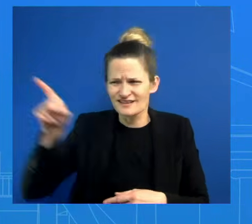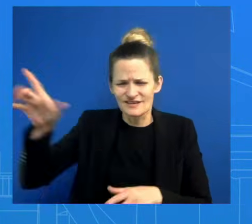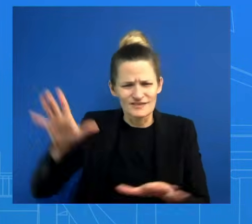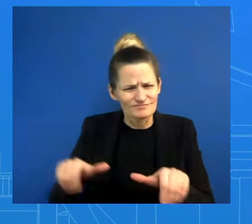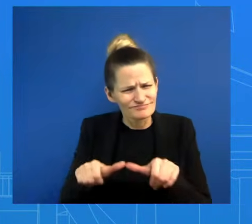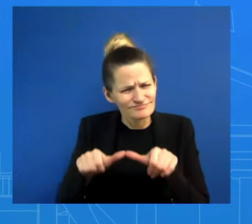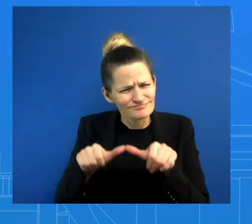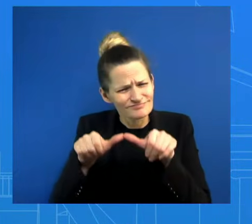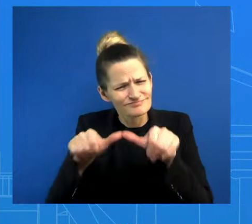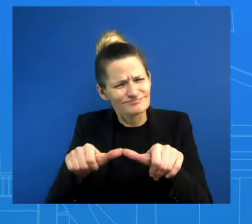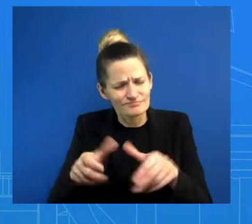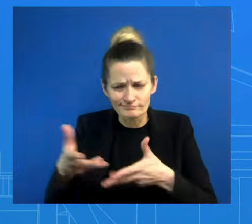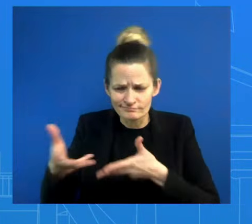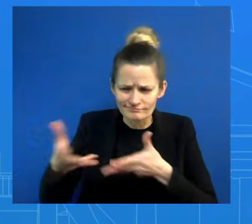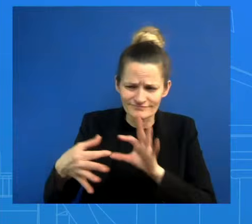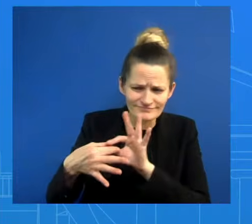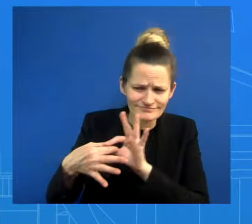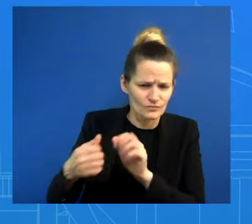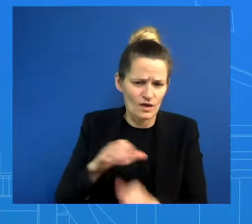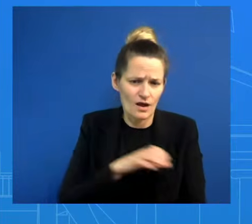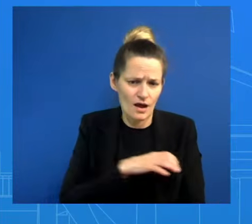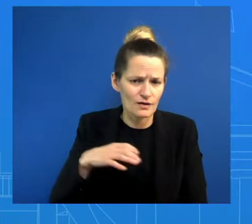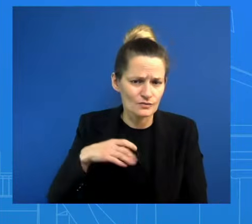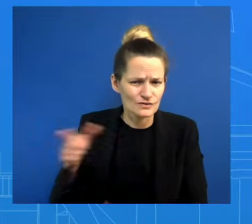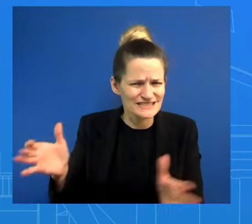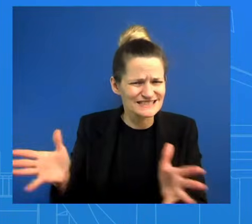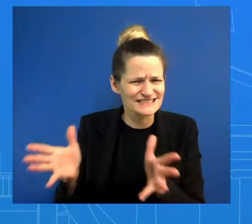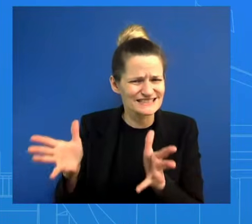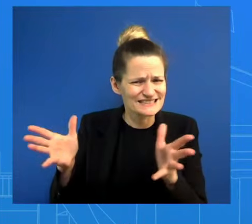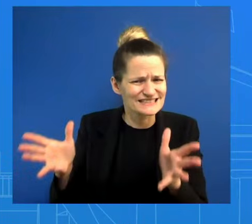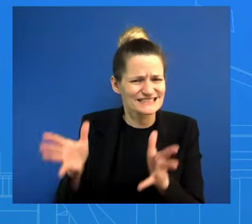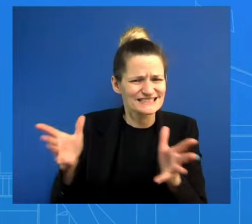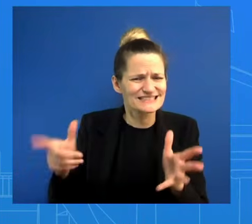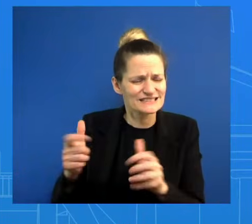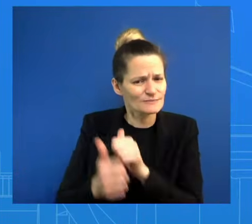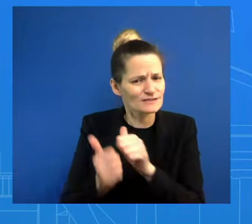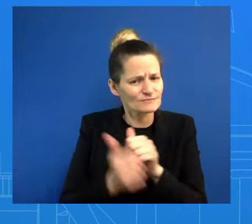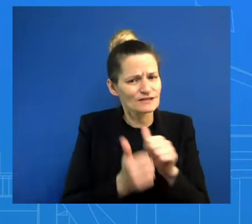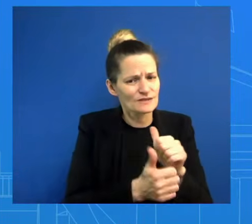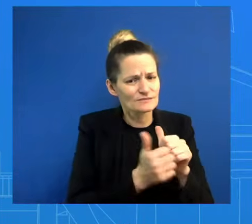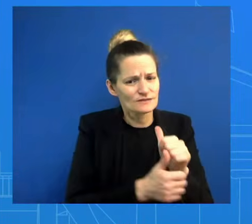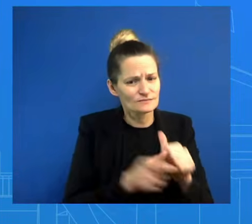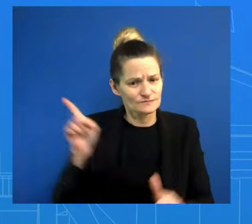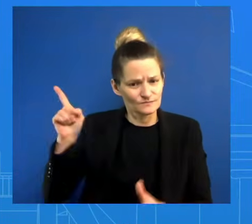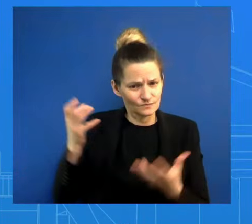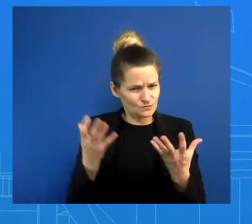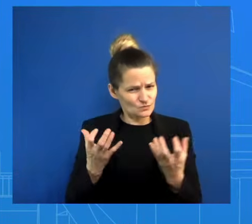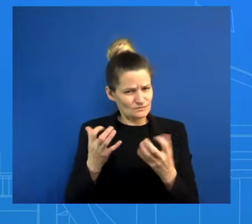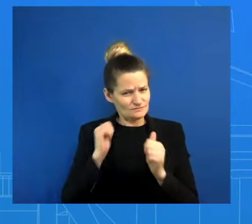He also believes we should pass the Electoral Reform Act. He believes we should pass the Defense Authorization bill --